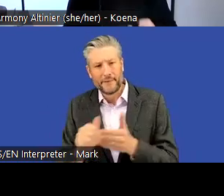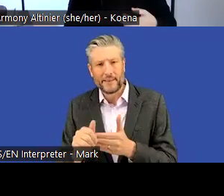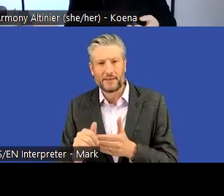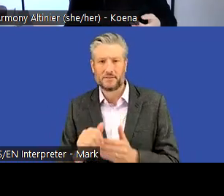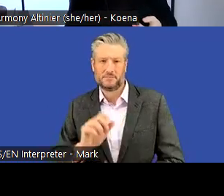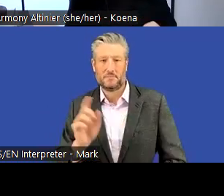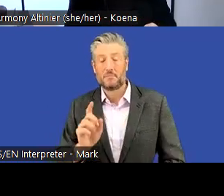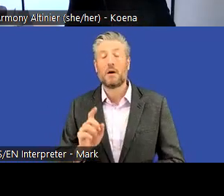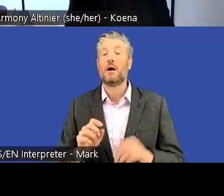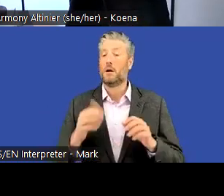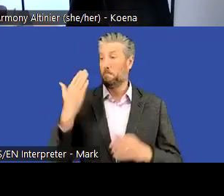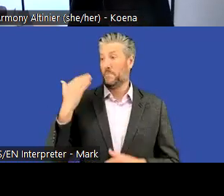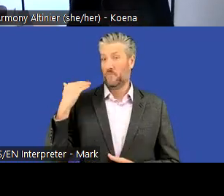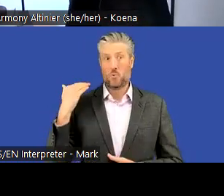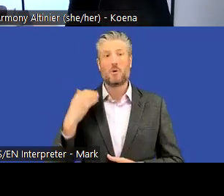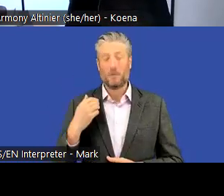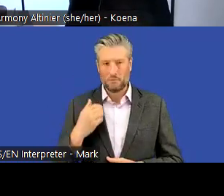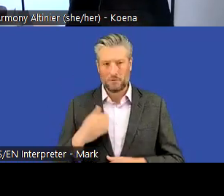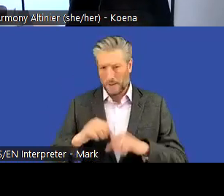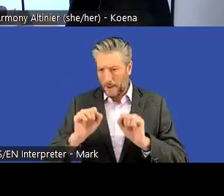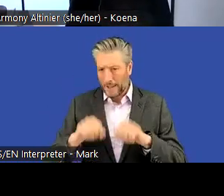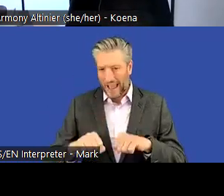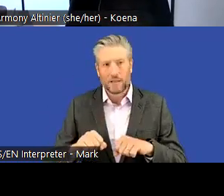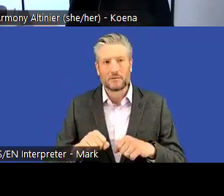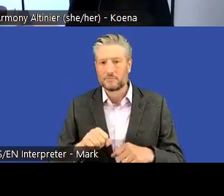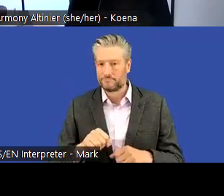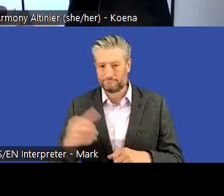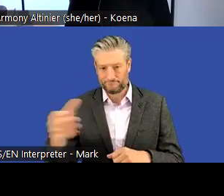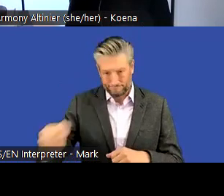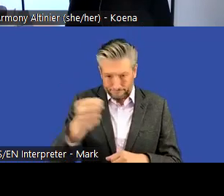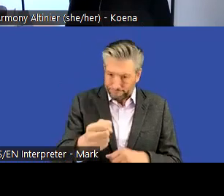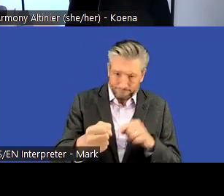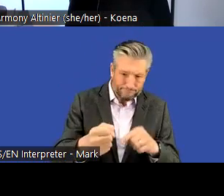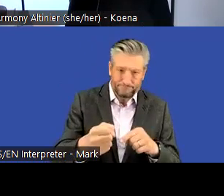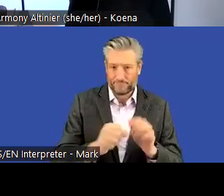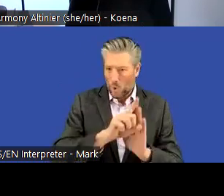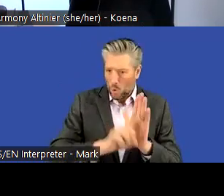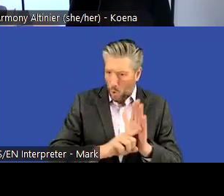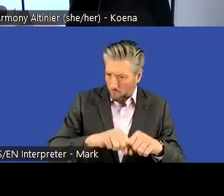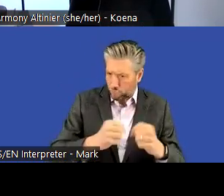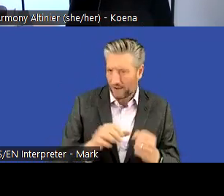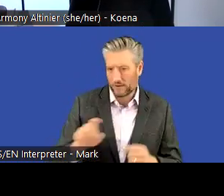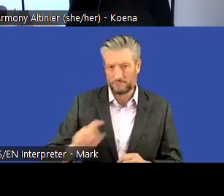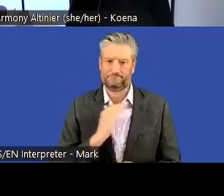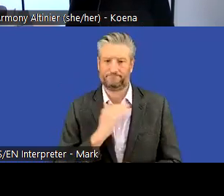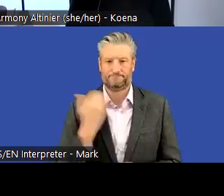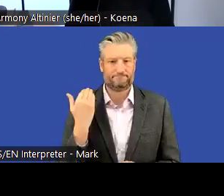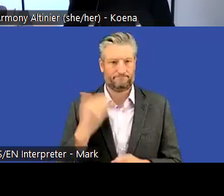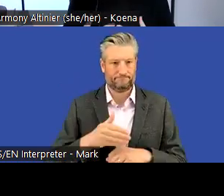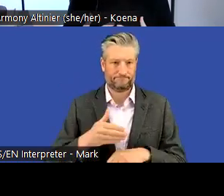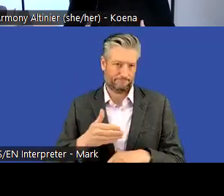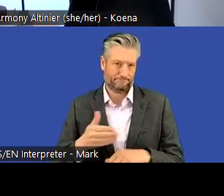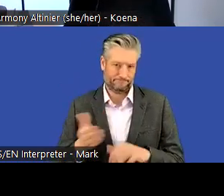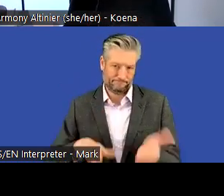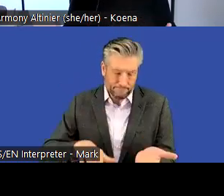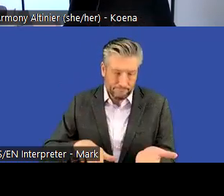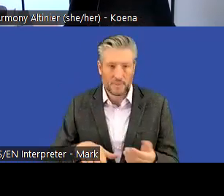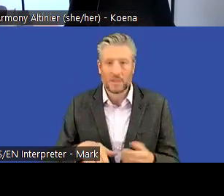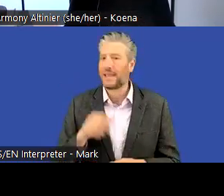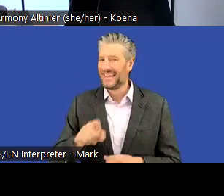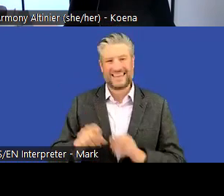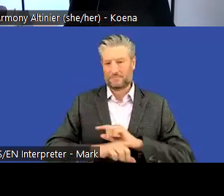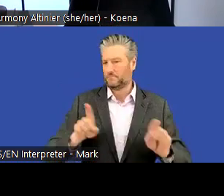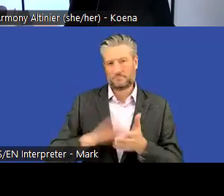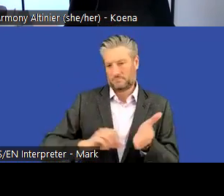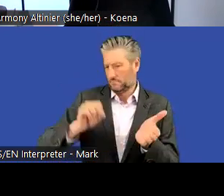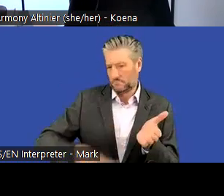He said a few years ago that in France, we often say it's the country of human rights,